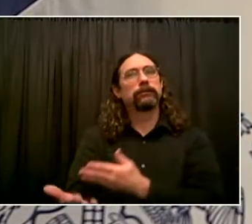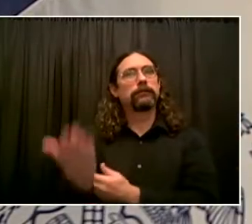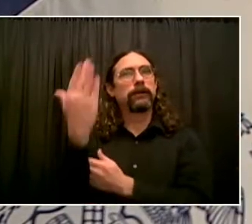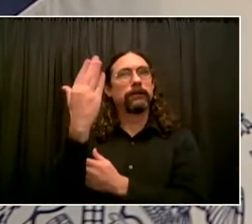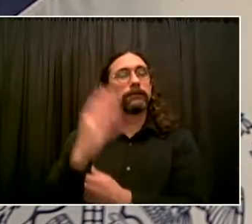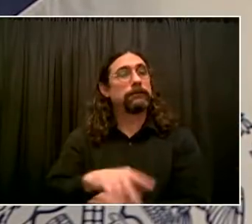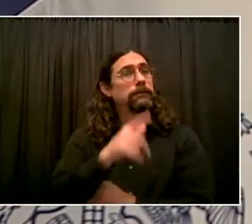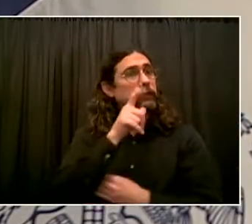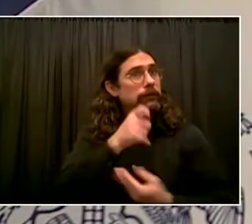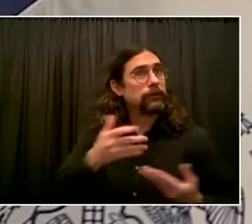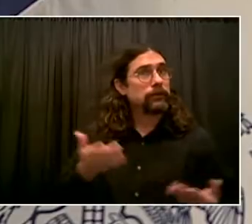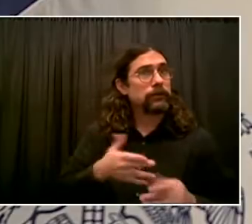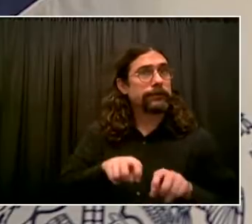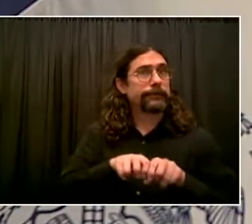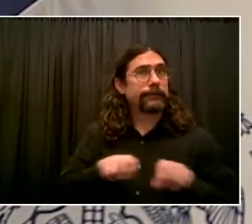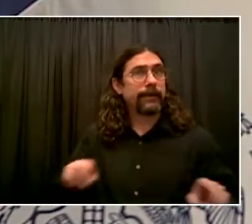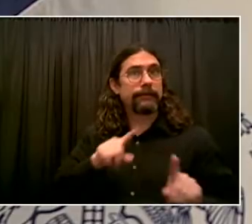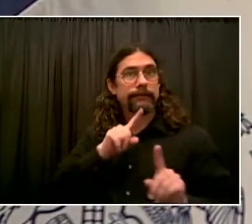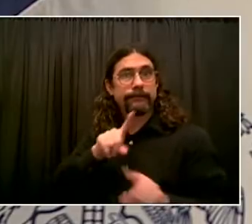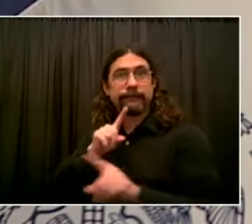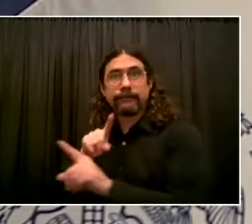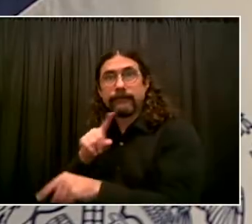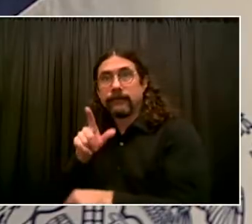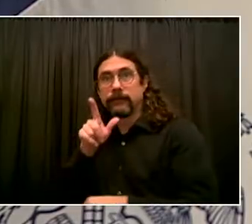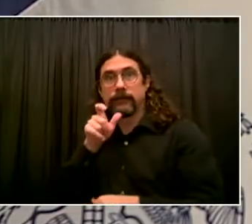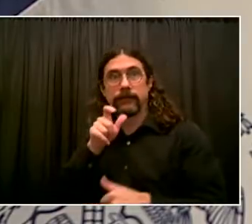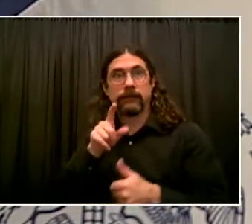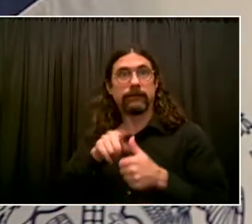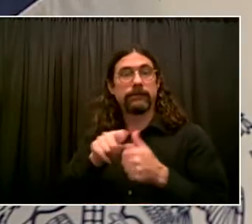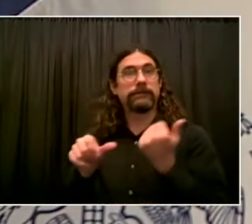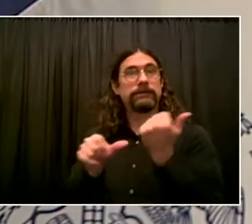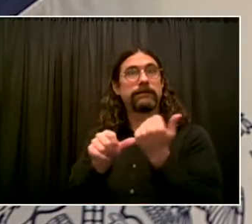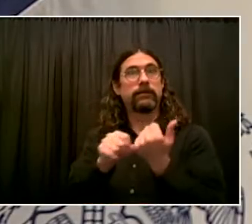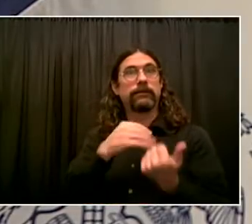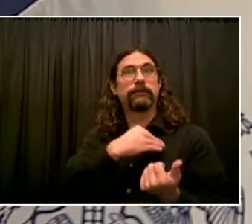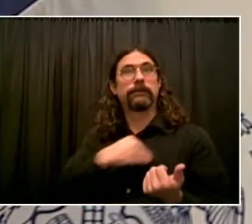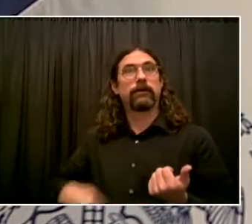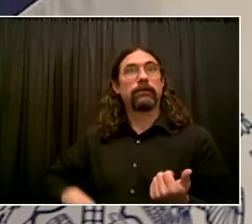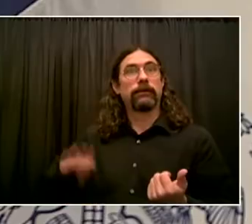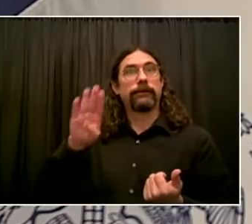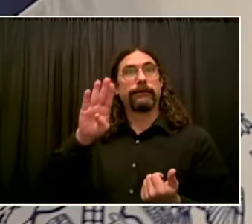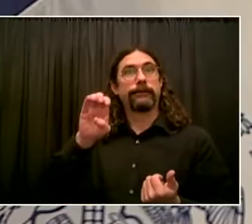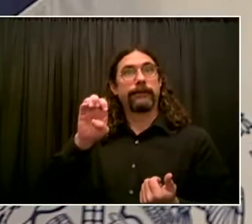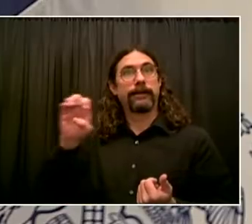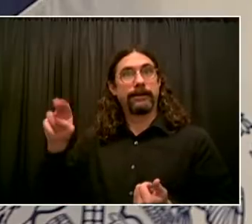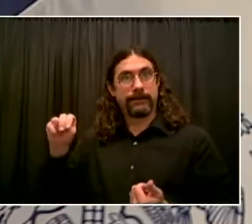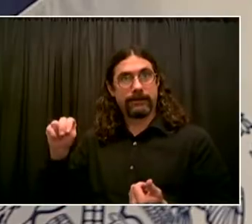LET ME KNOW THE NAME AND OUTLET OF EACH